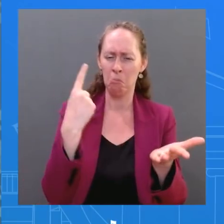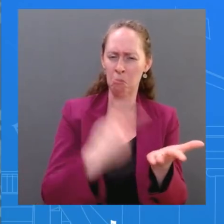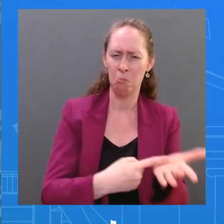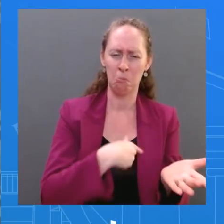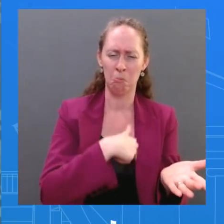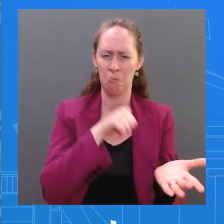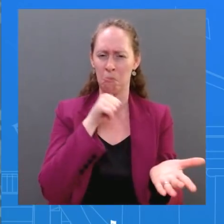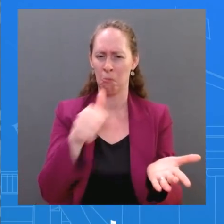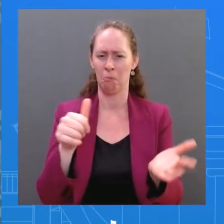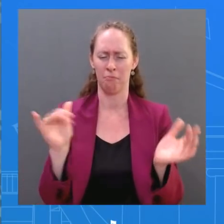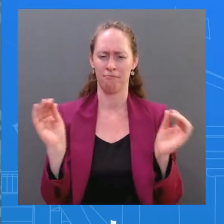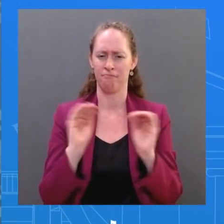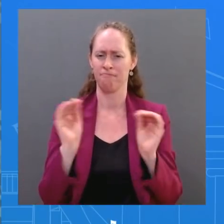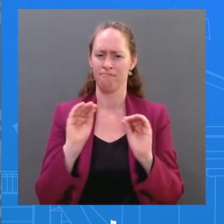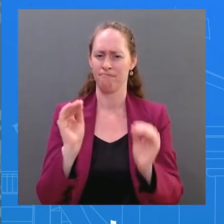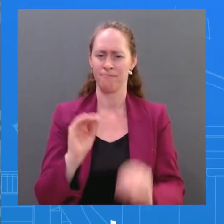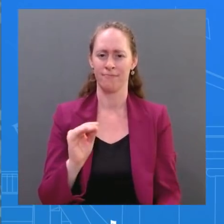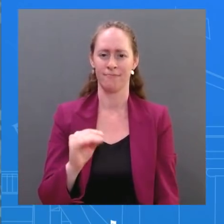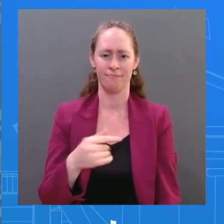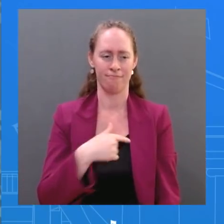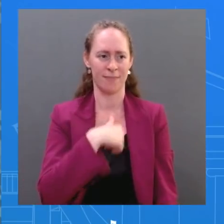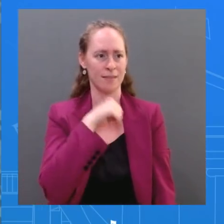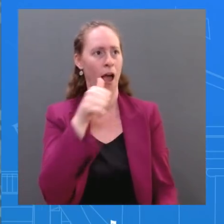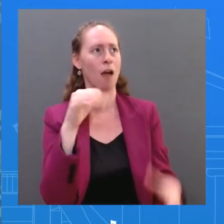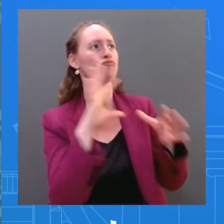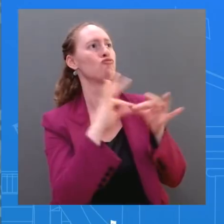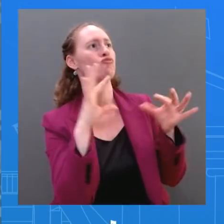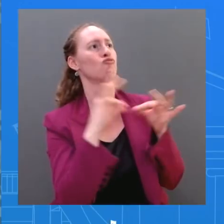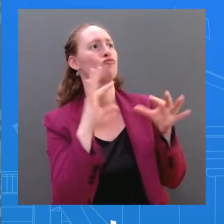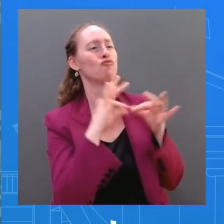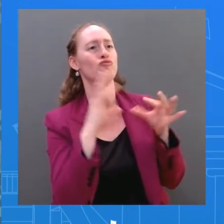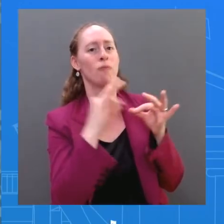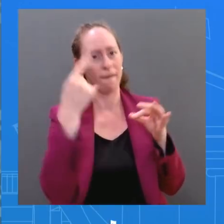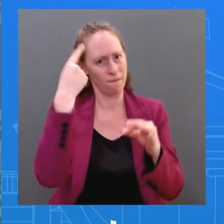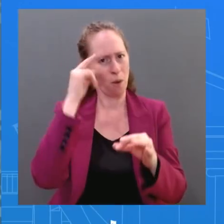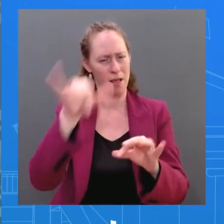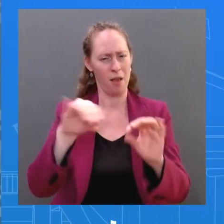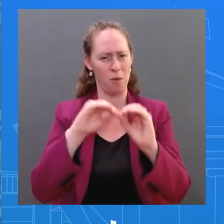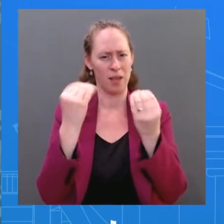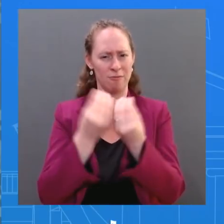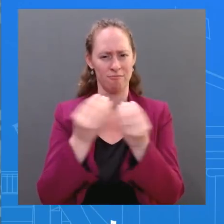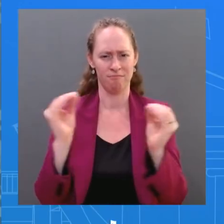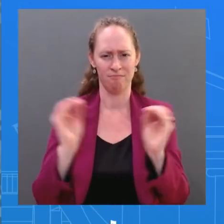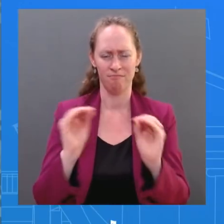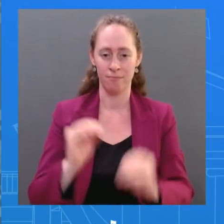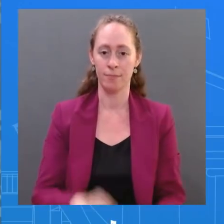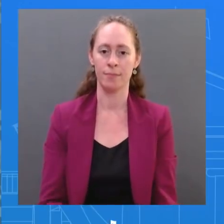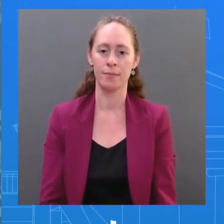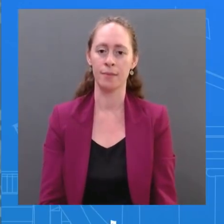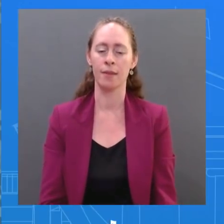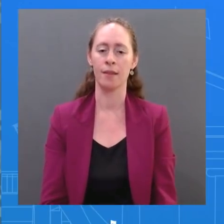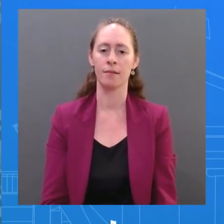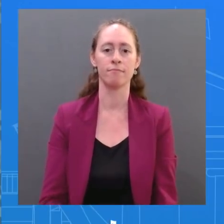Yes, the Vice President was there on Tuesday. She spoke at NEA. And when they did -- when they did regular order --